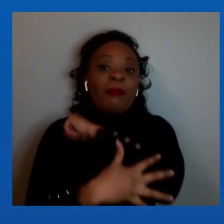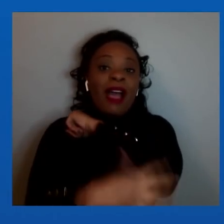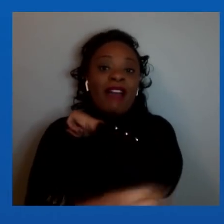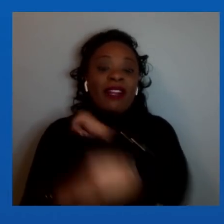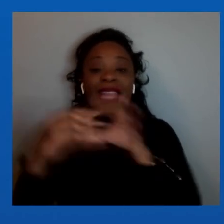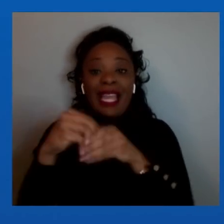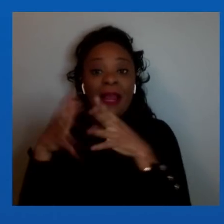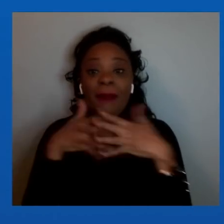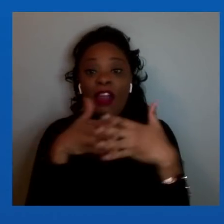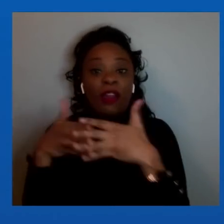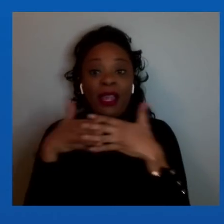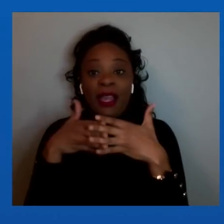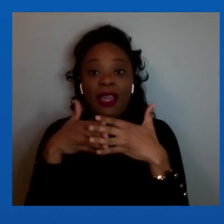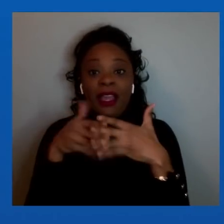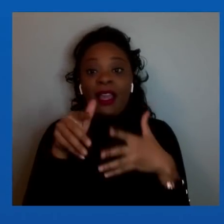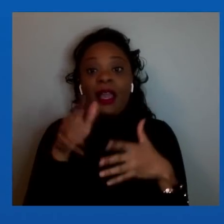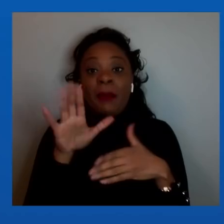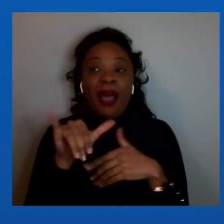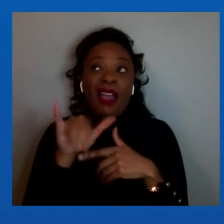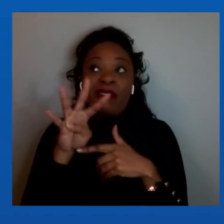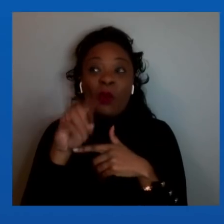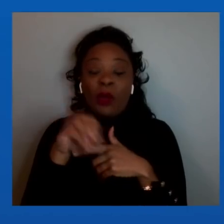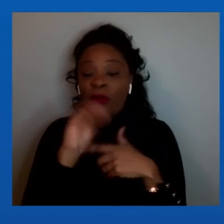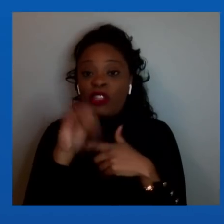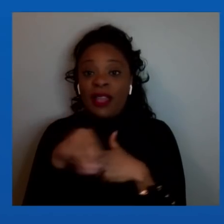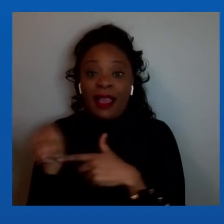by 40 percent. That bears repeating: